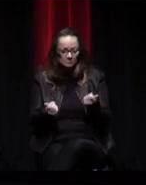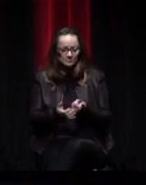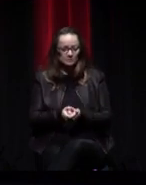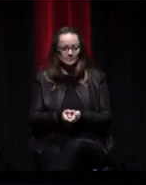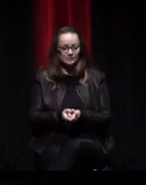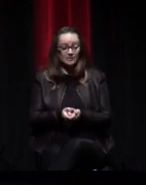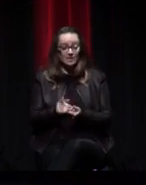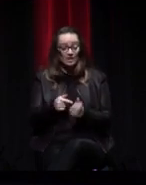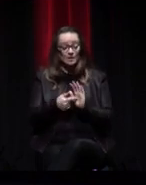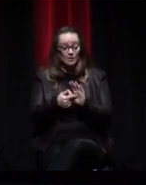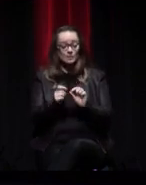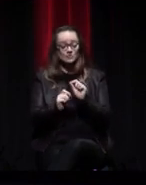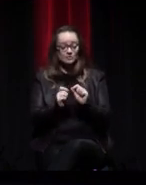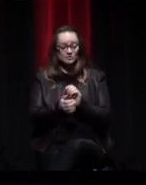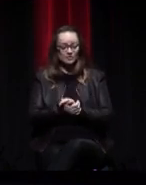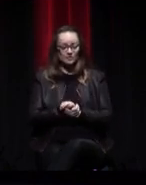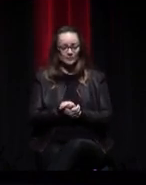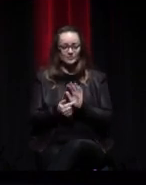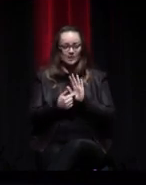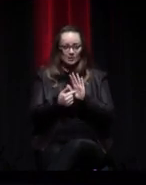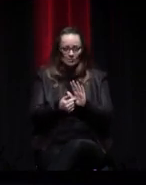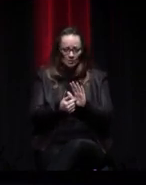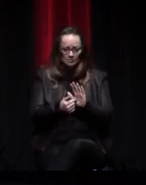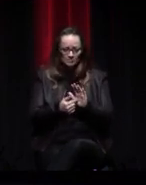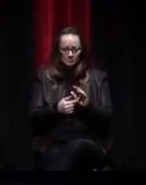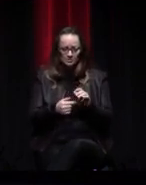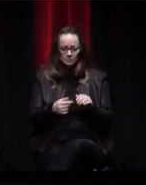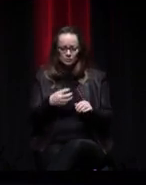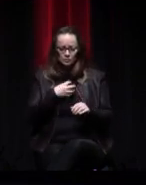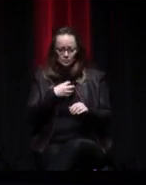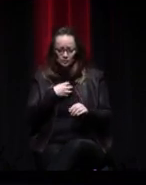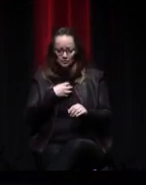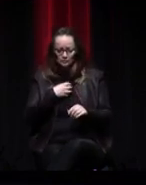she shows that the fact-checking functions